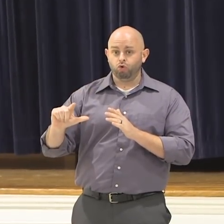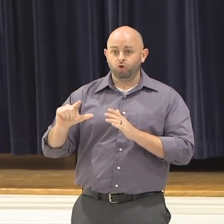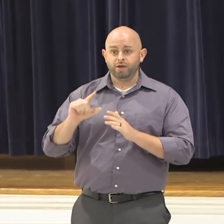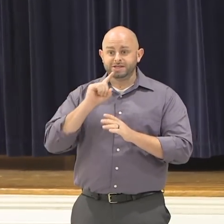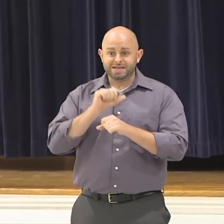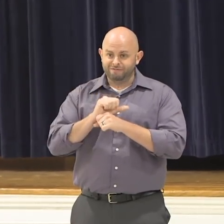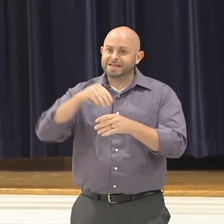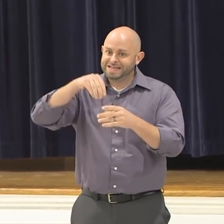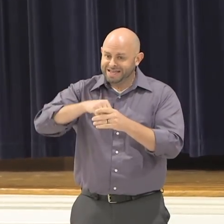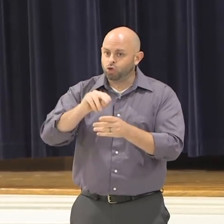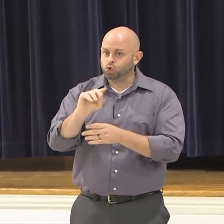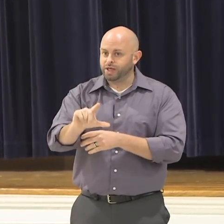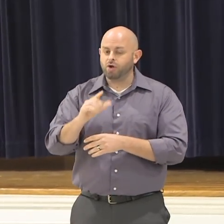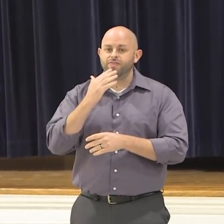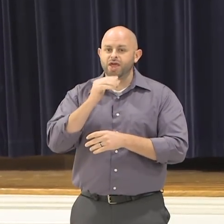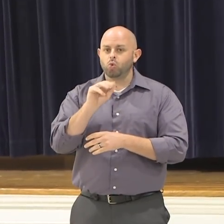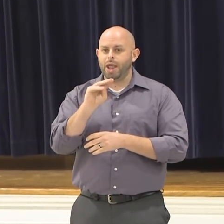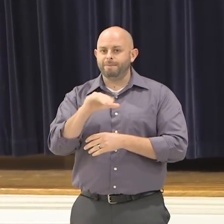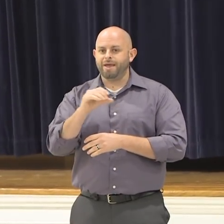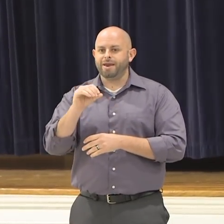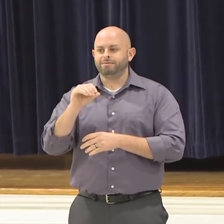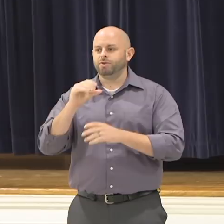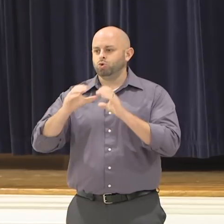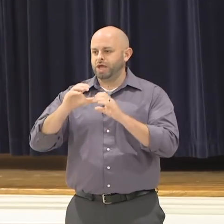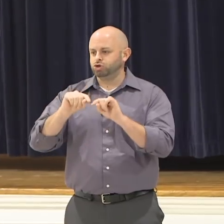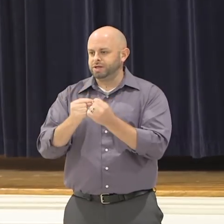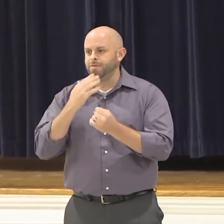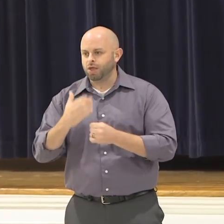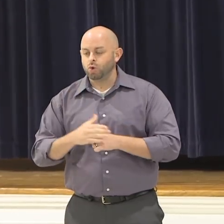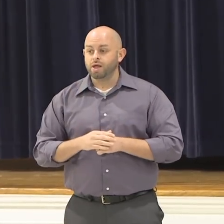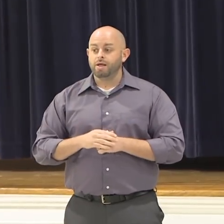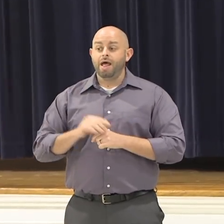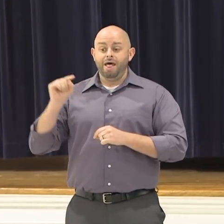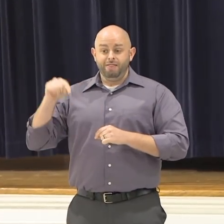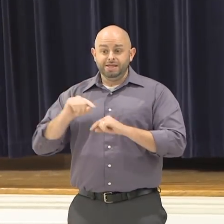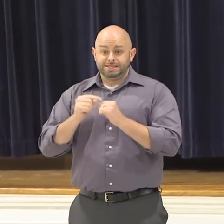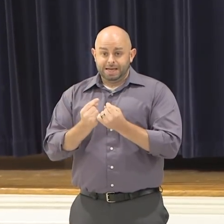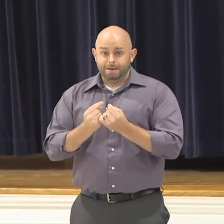our newsletter thank you Amy and the comms team this team at the J Iverson